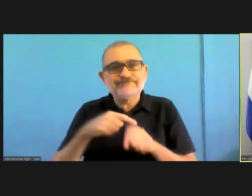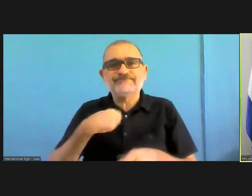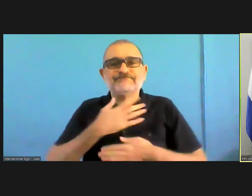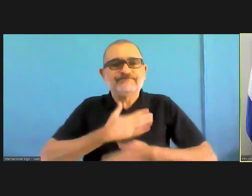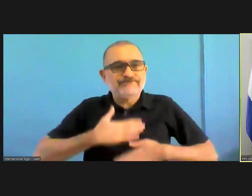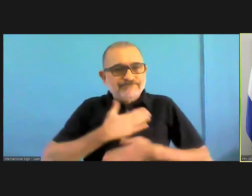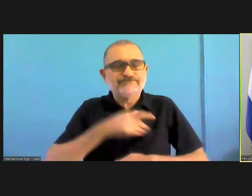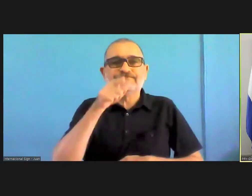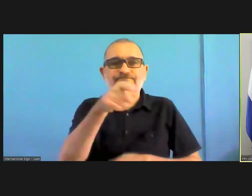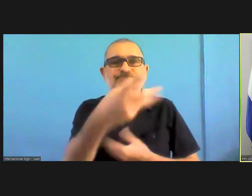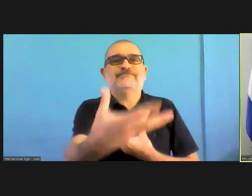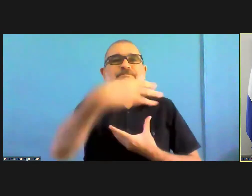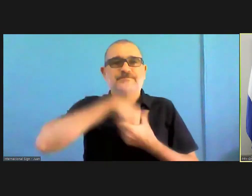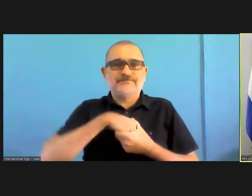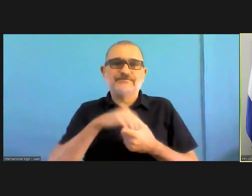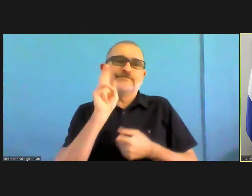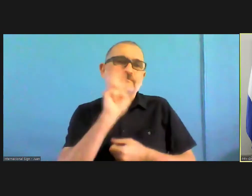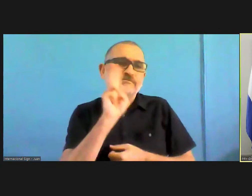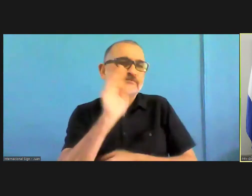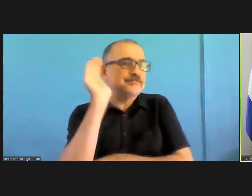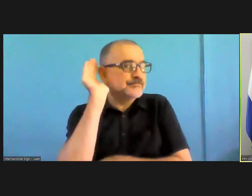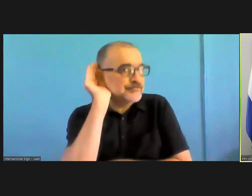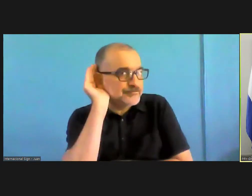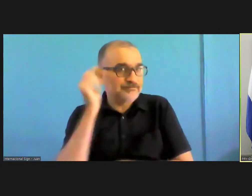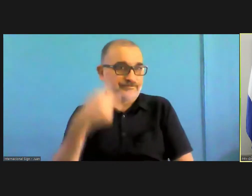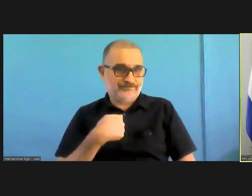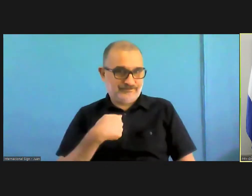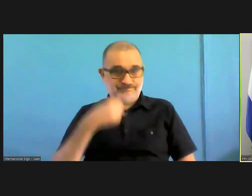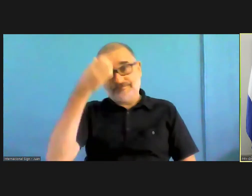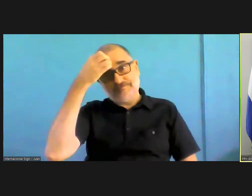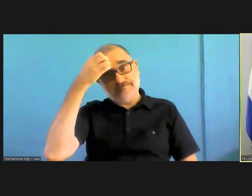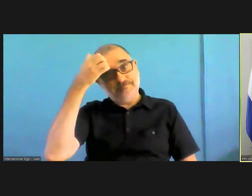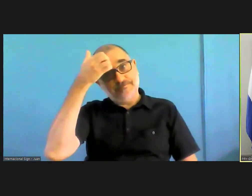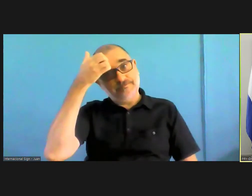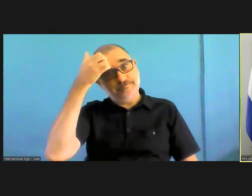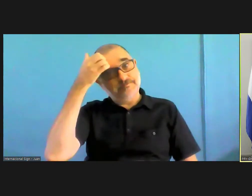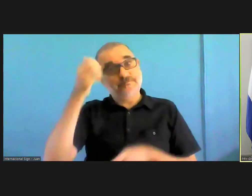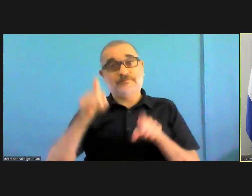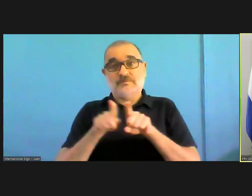, we have -- are happy to have spaces like these, where we